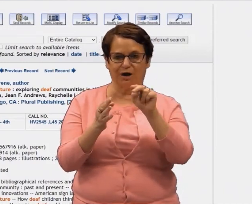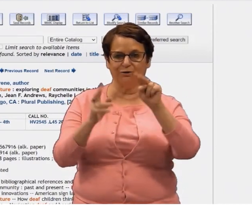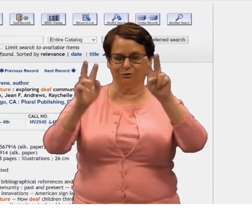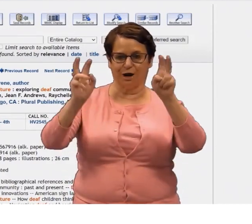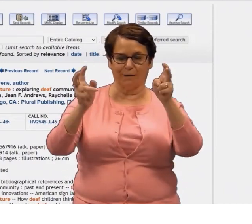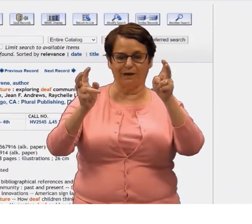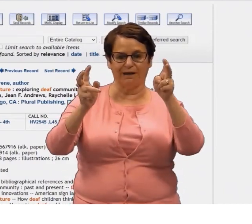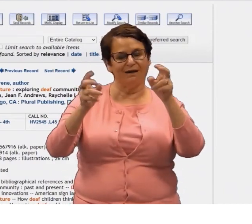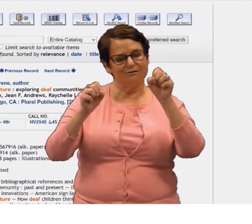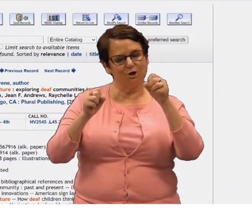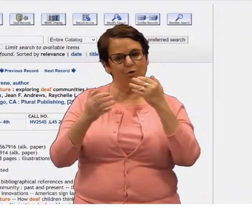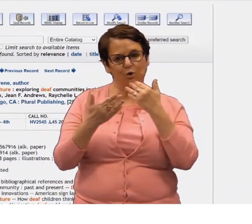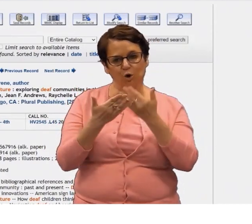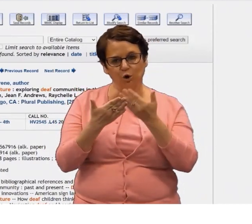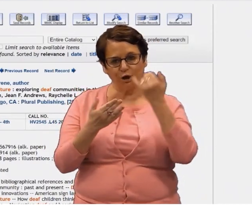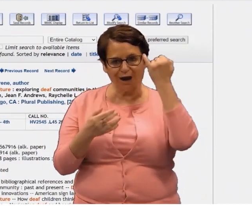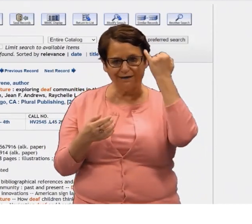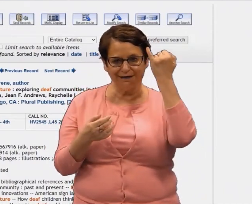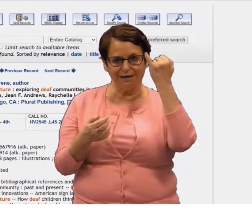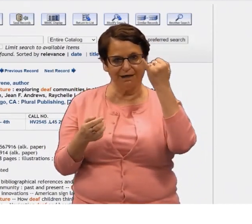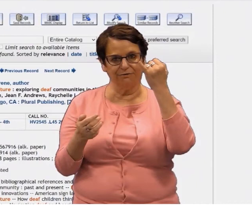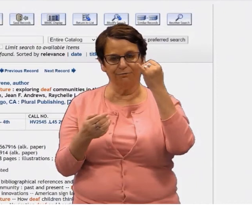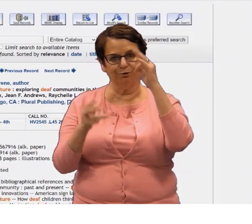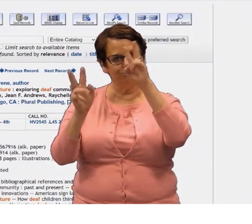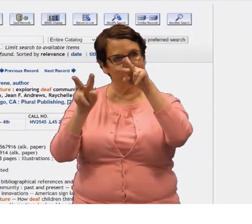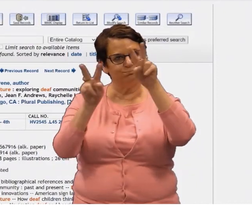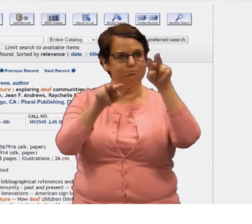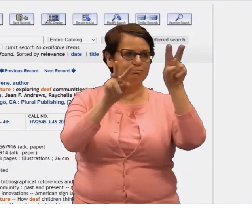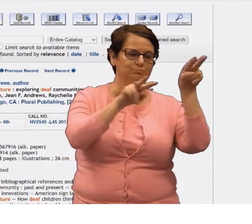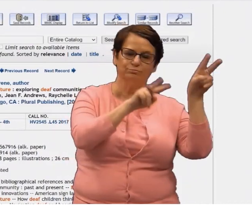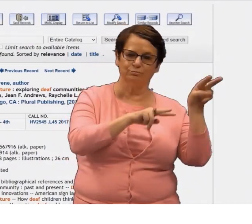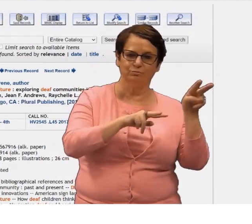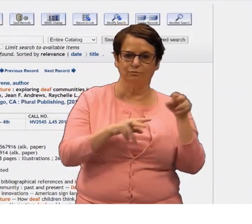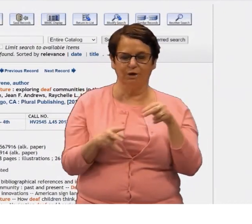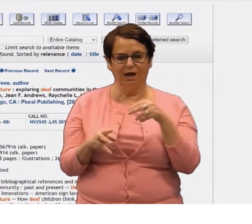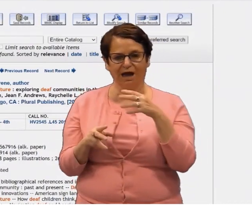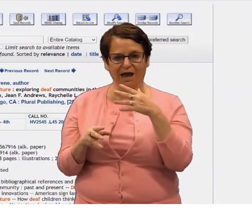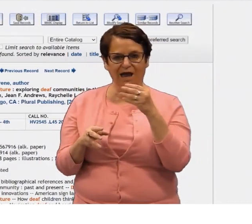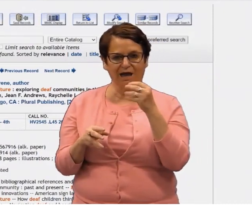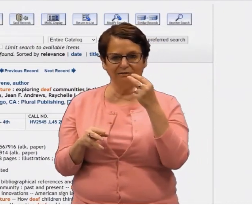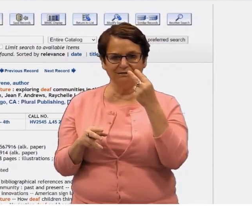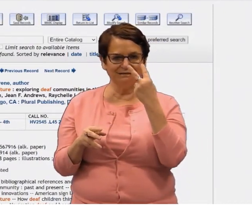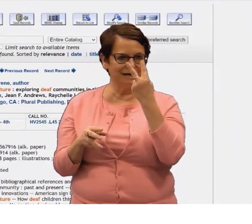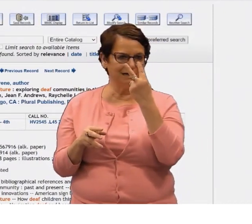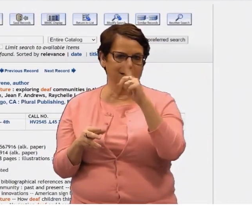It will have similar books on that topic. It's a good idea to browse and see